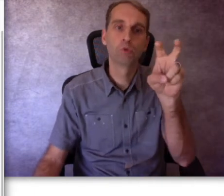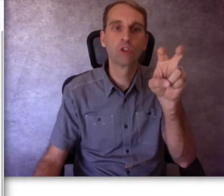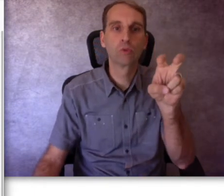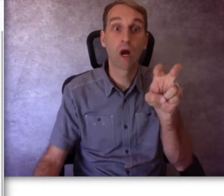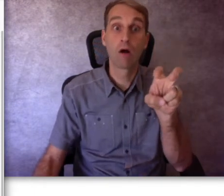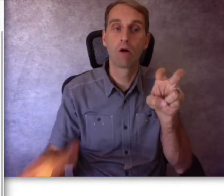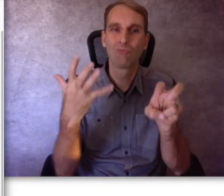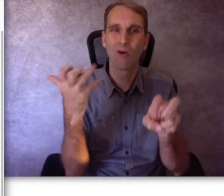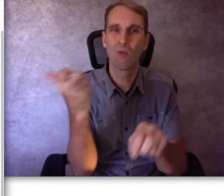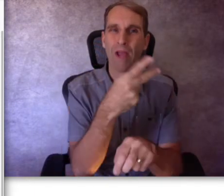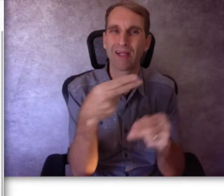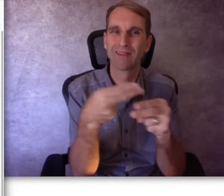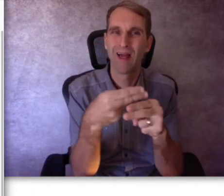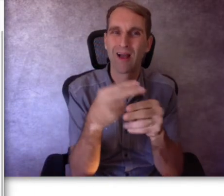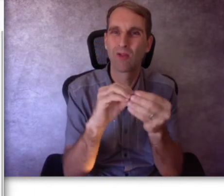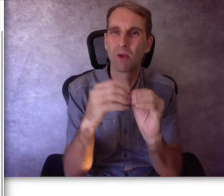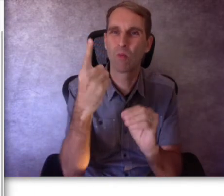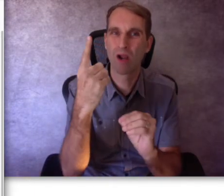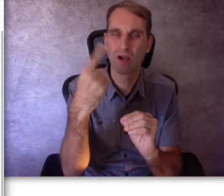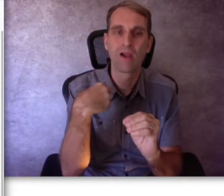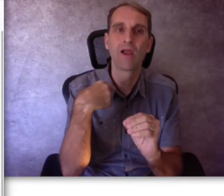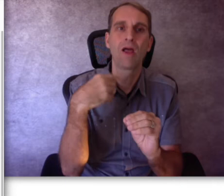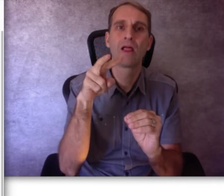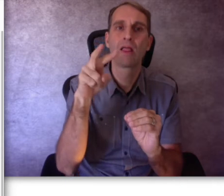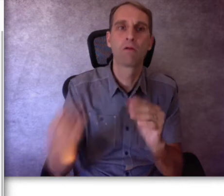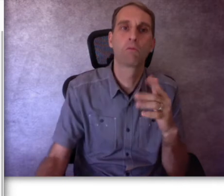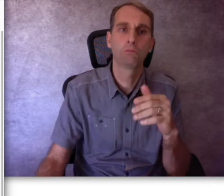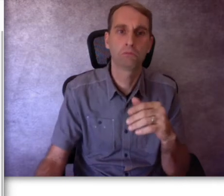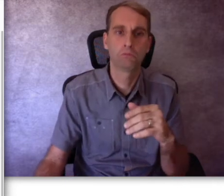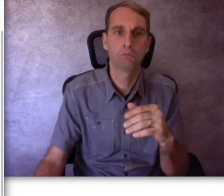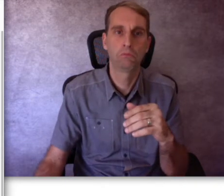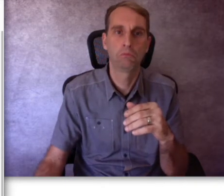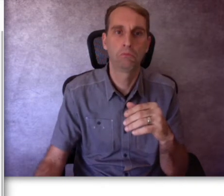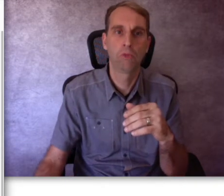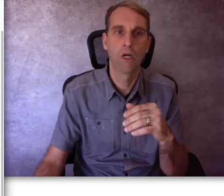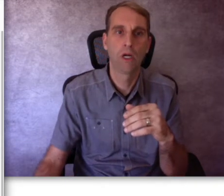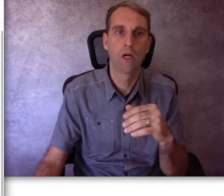Let's say I want to go back to slide number one.